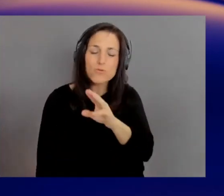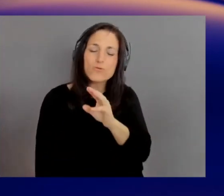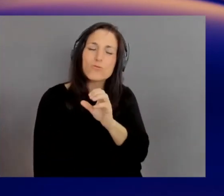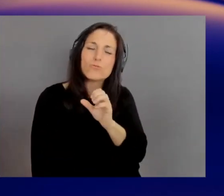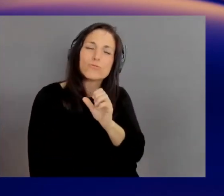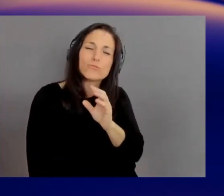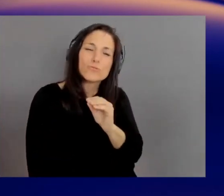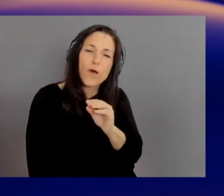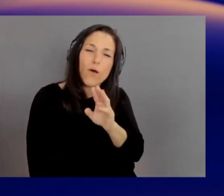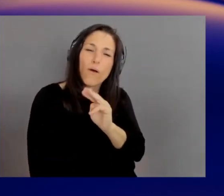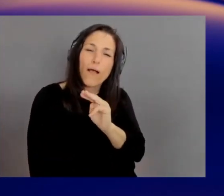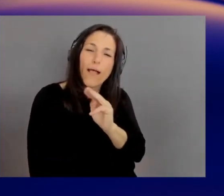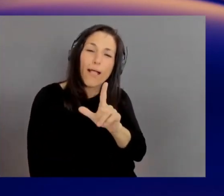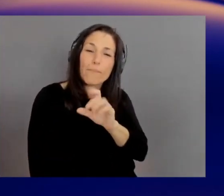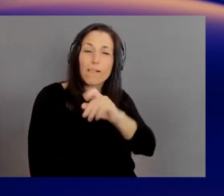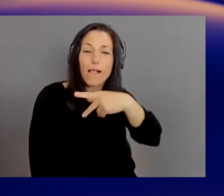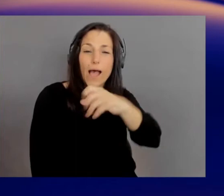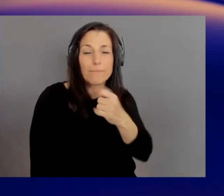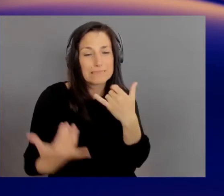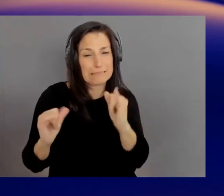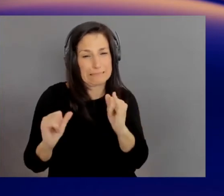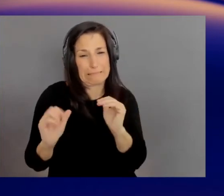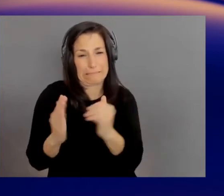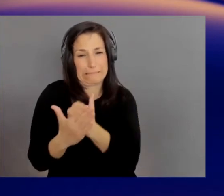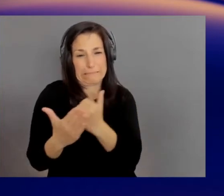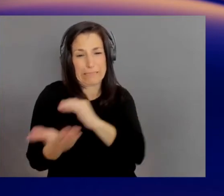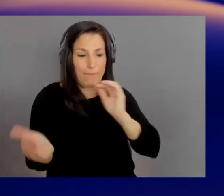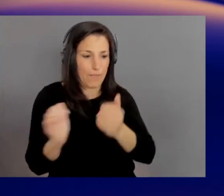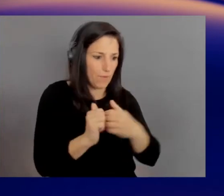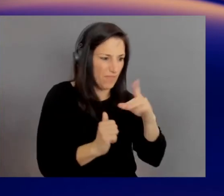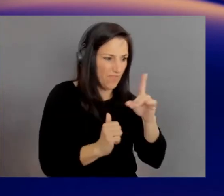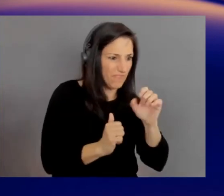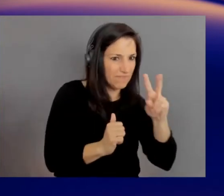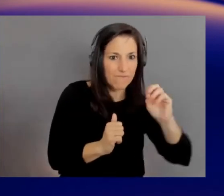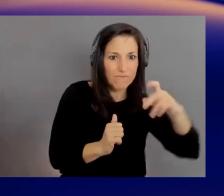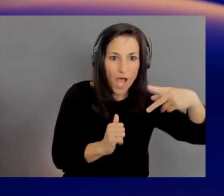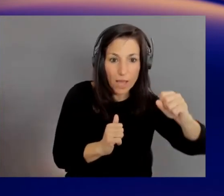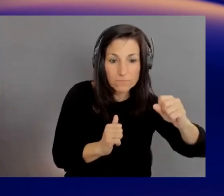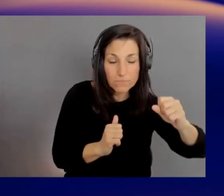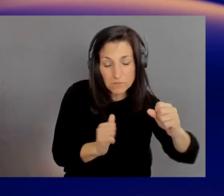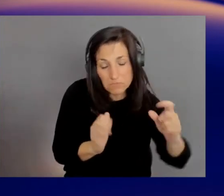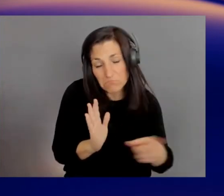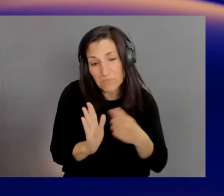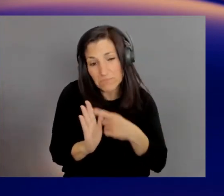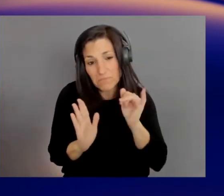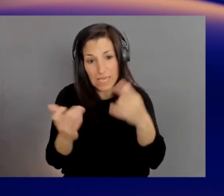immature in practice in comparison to DevOps. But yeah sometimes that can happen where you have this full stack